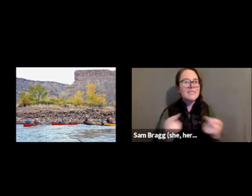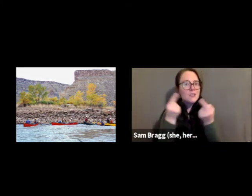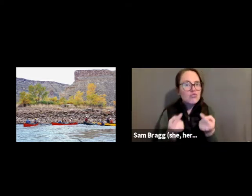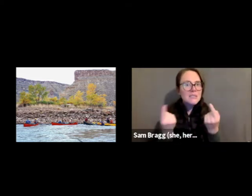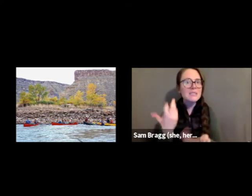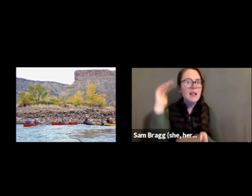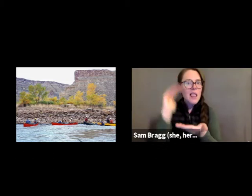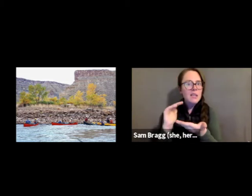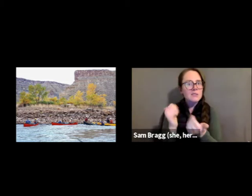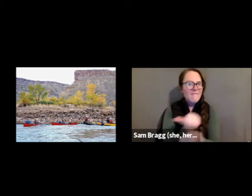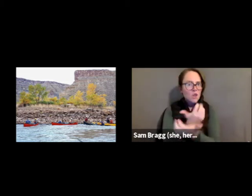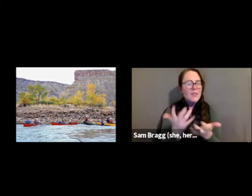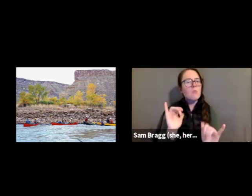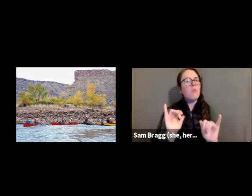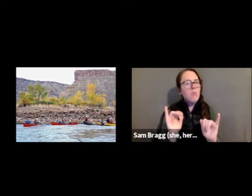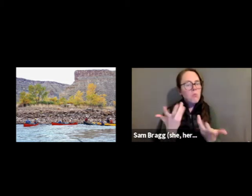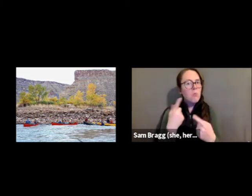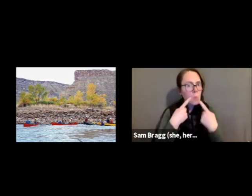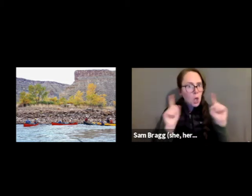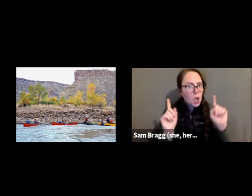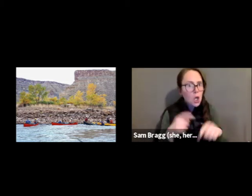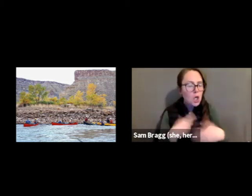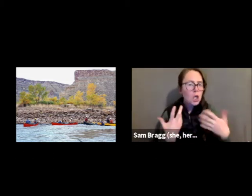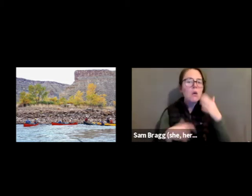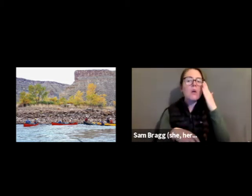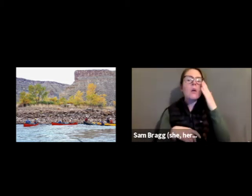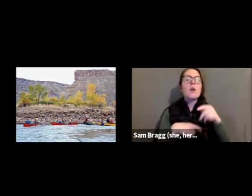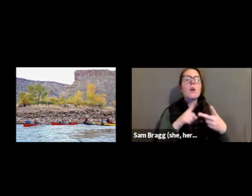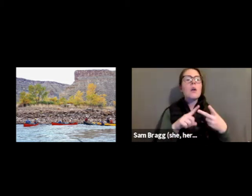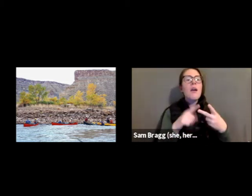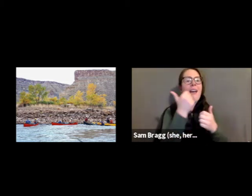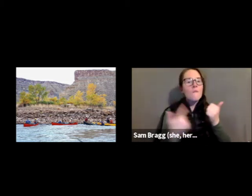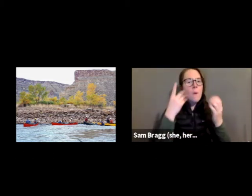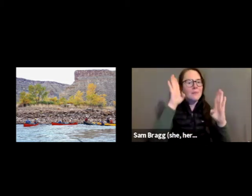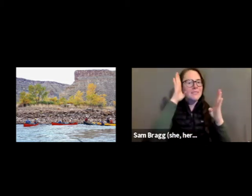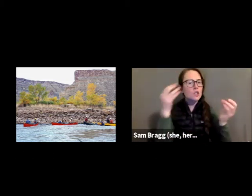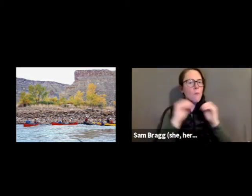so ASL caused fewer errors fewer injuries and it seemed really effective in that setting and